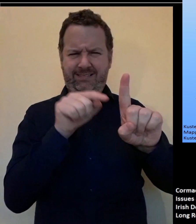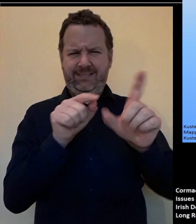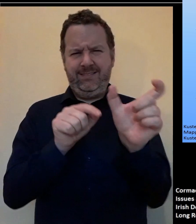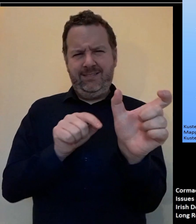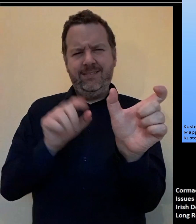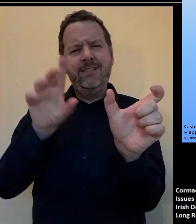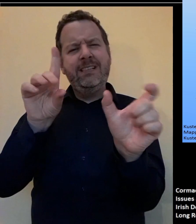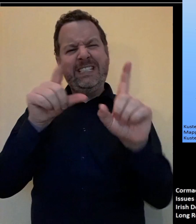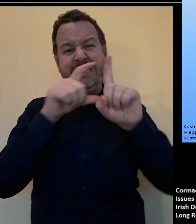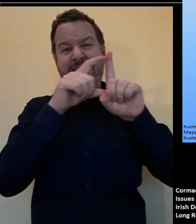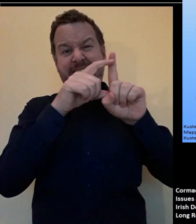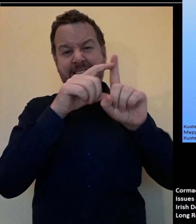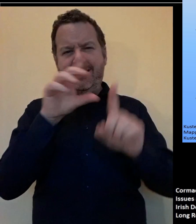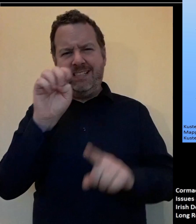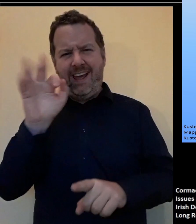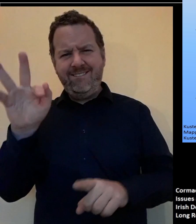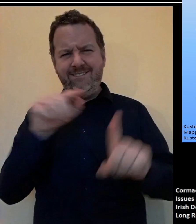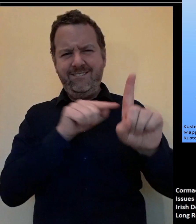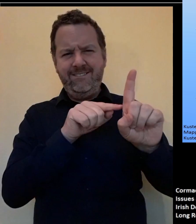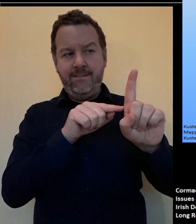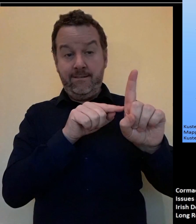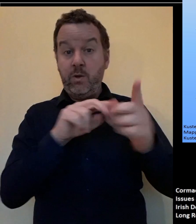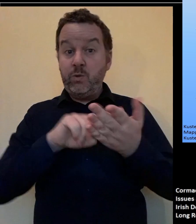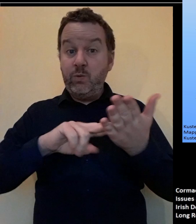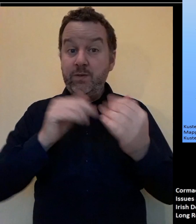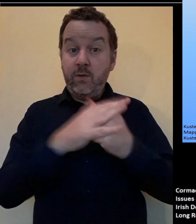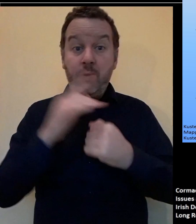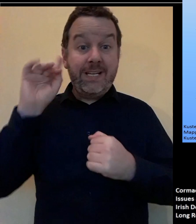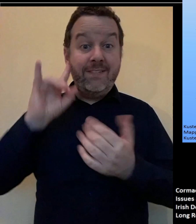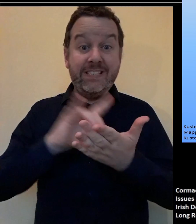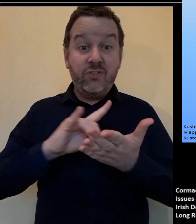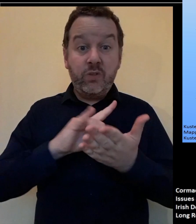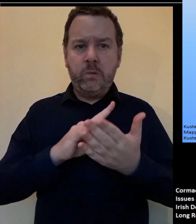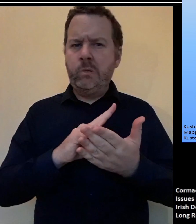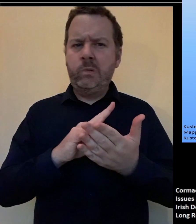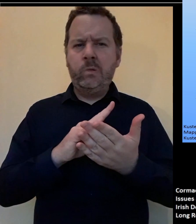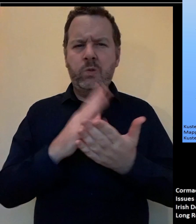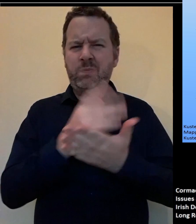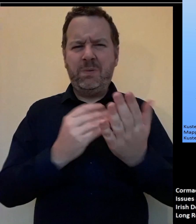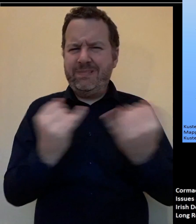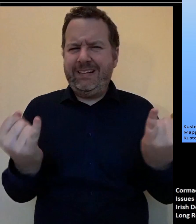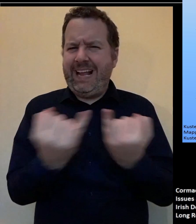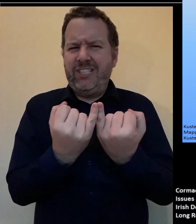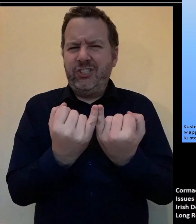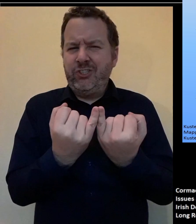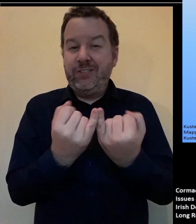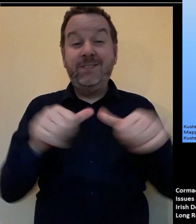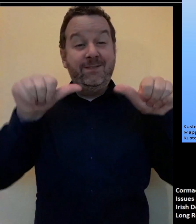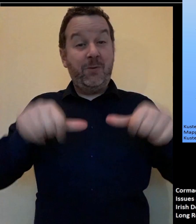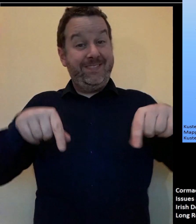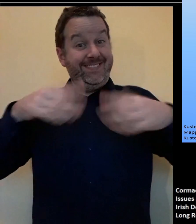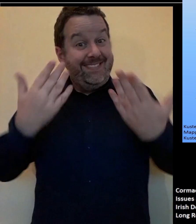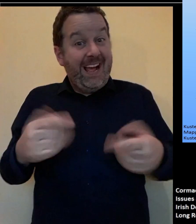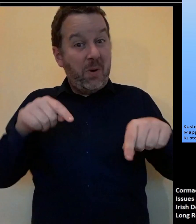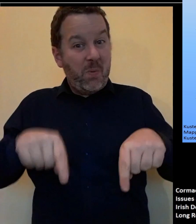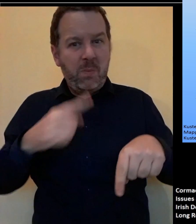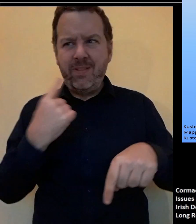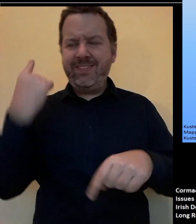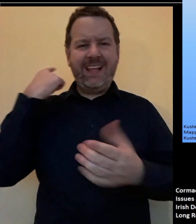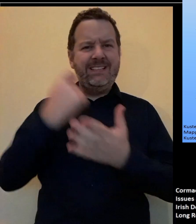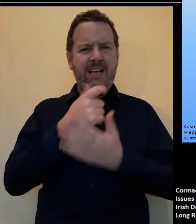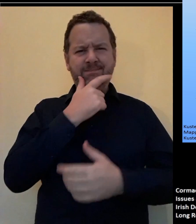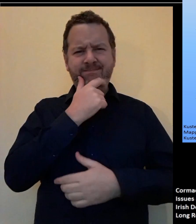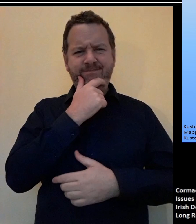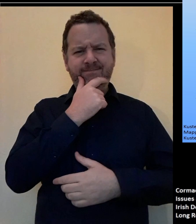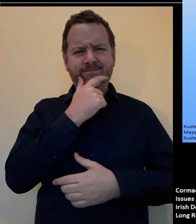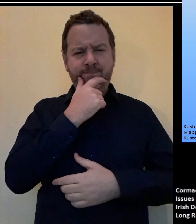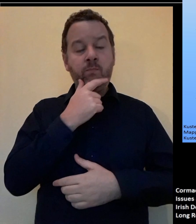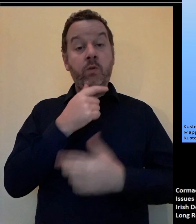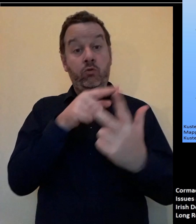of using 'Deaf' as a label when looking at deaf history;